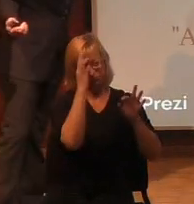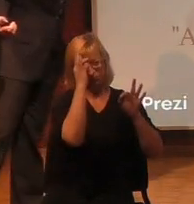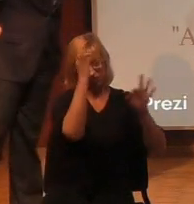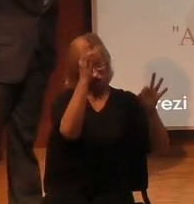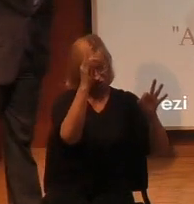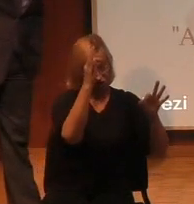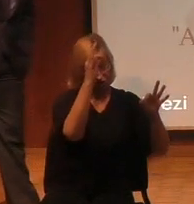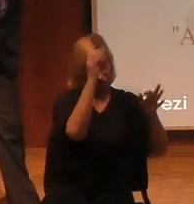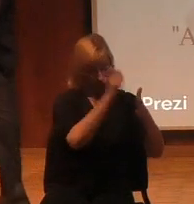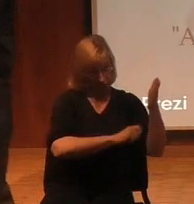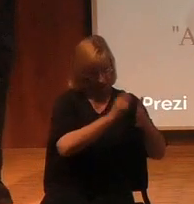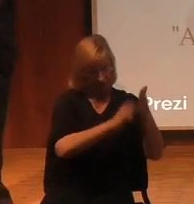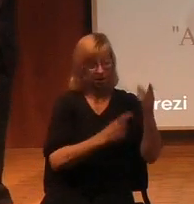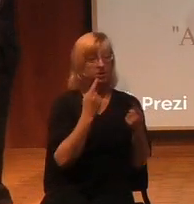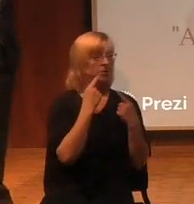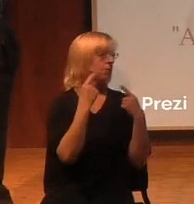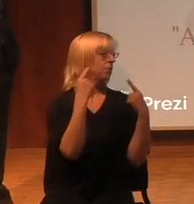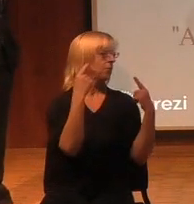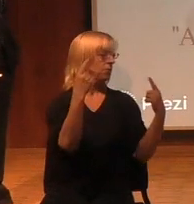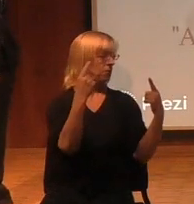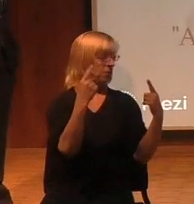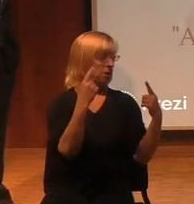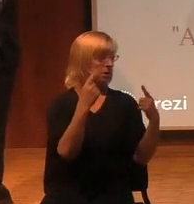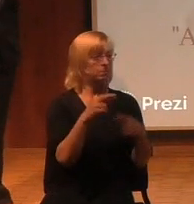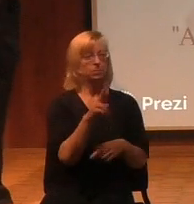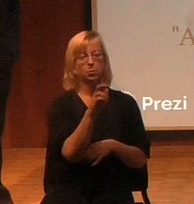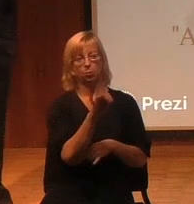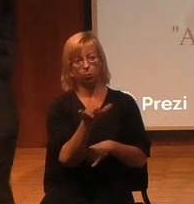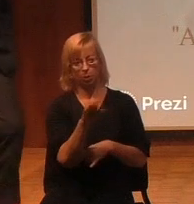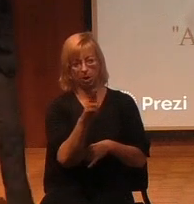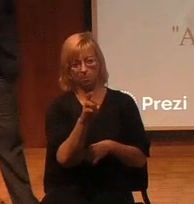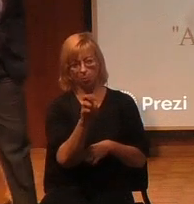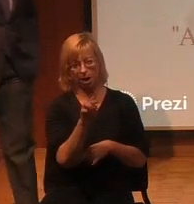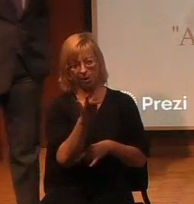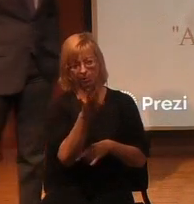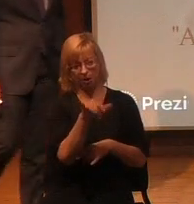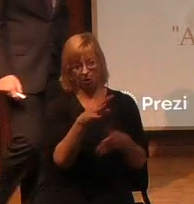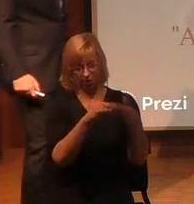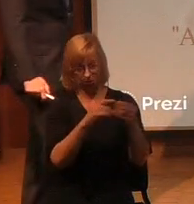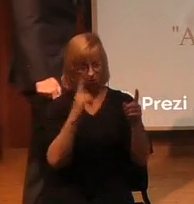One of the most famous ones is the Ray Bradbury story "A Sound of Thunder" from 1952.